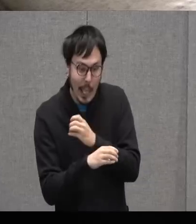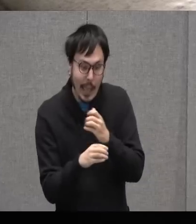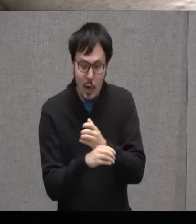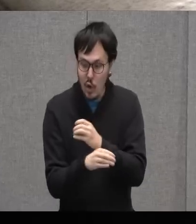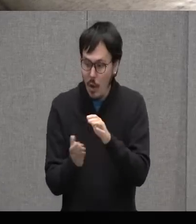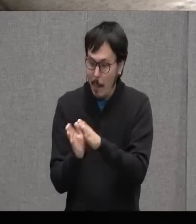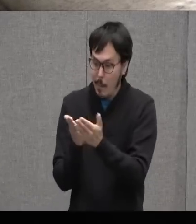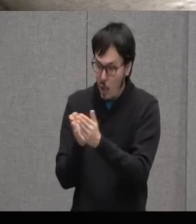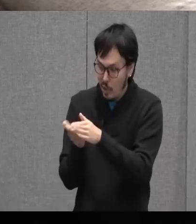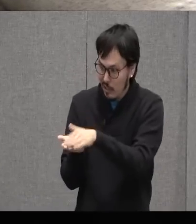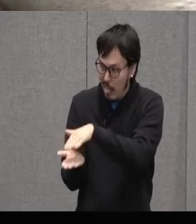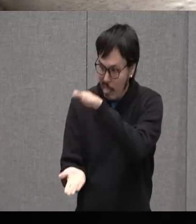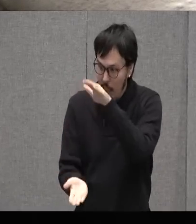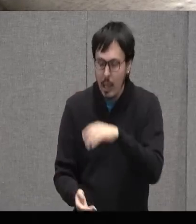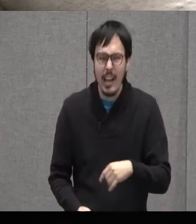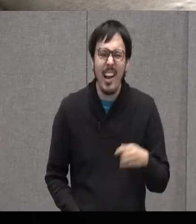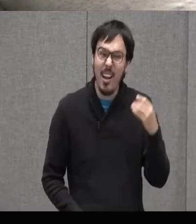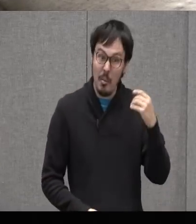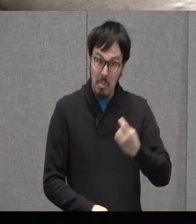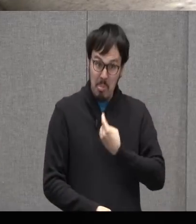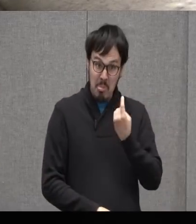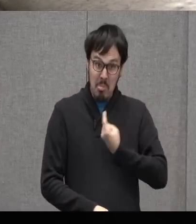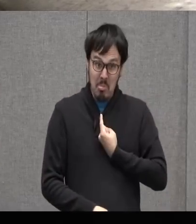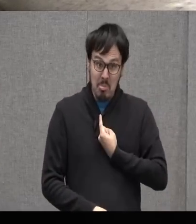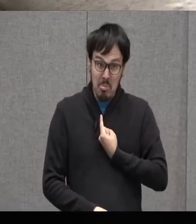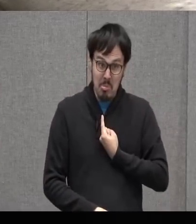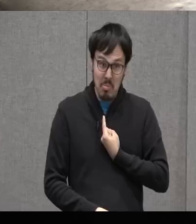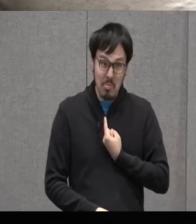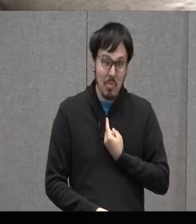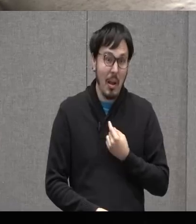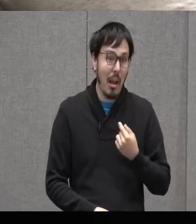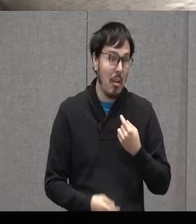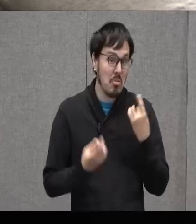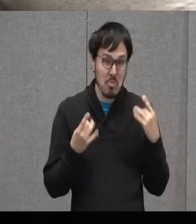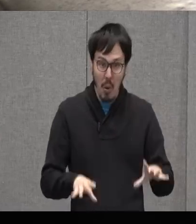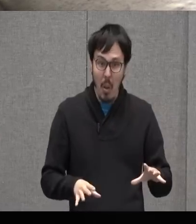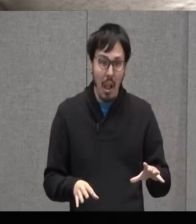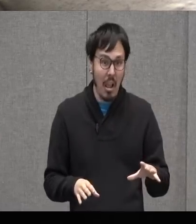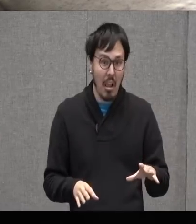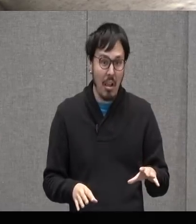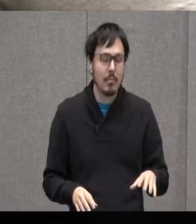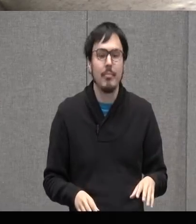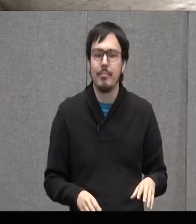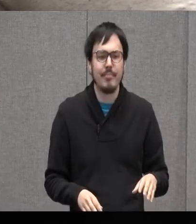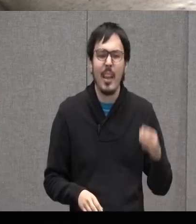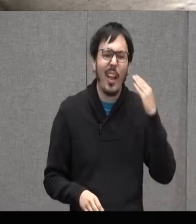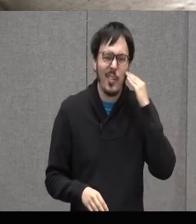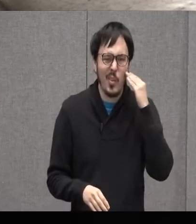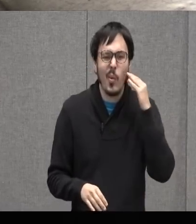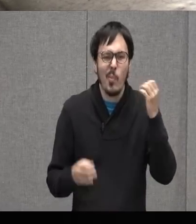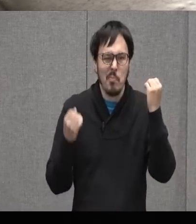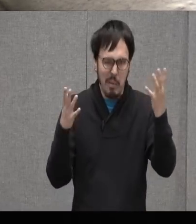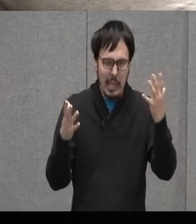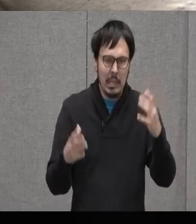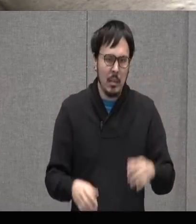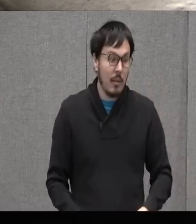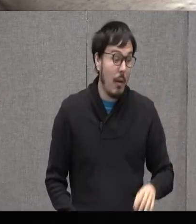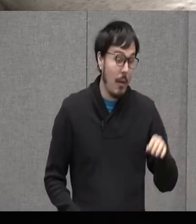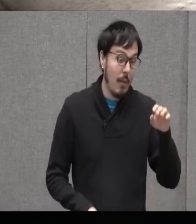I know I'm not alone here either. Four in 10 Americans hate math, that's like you, 40%.